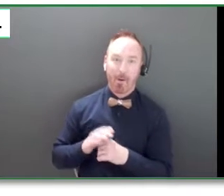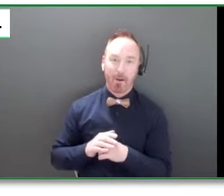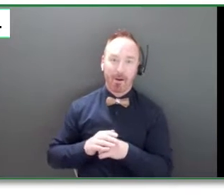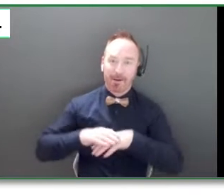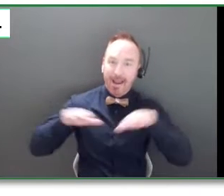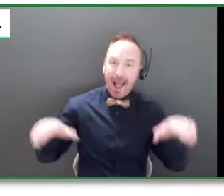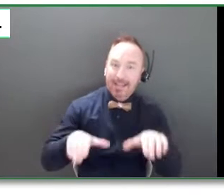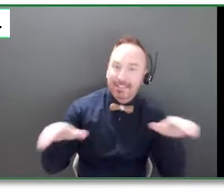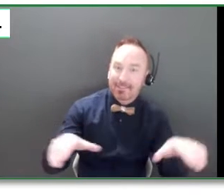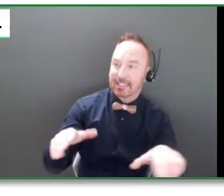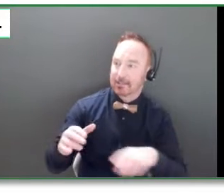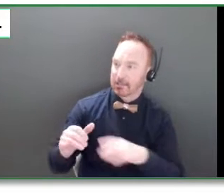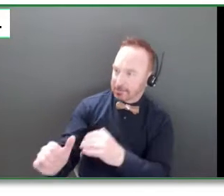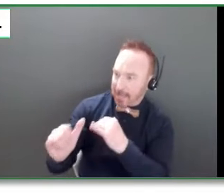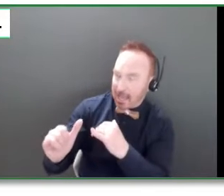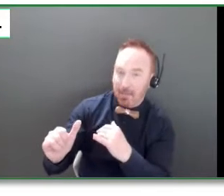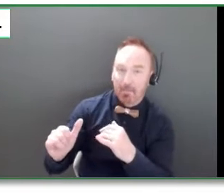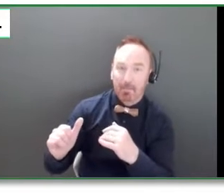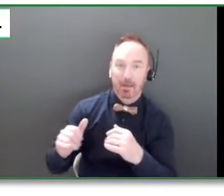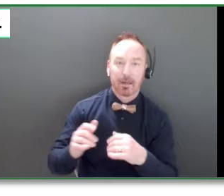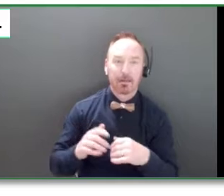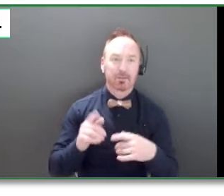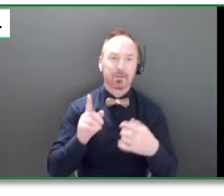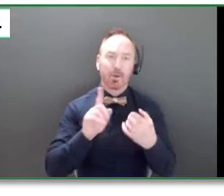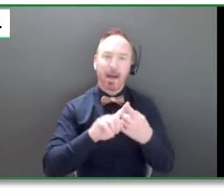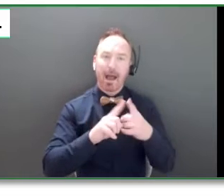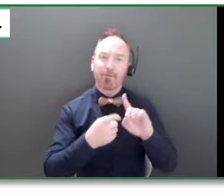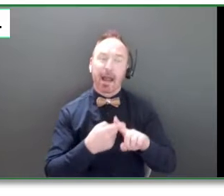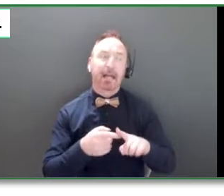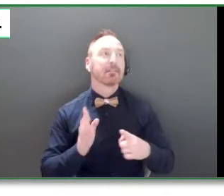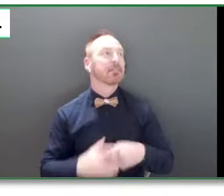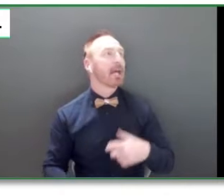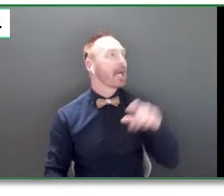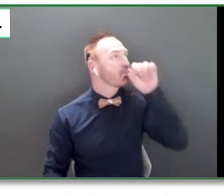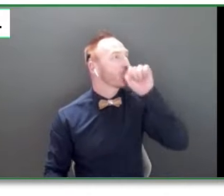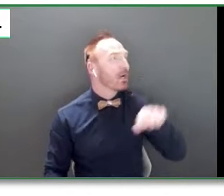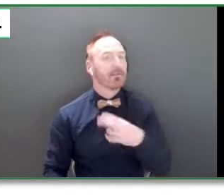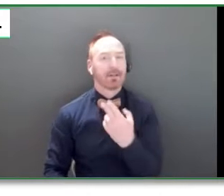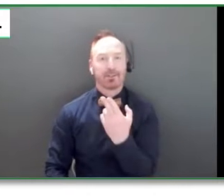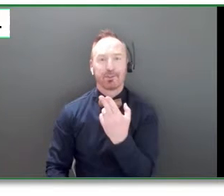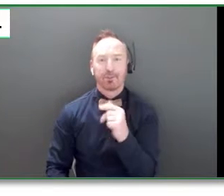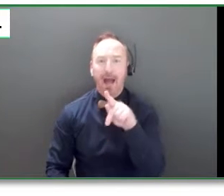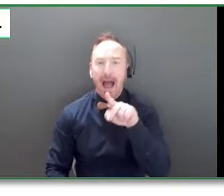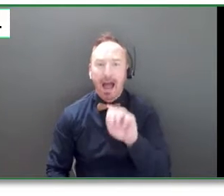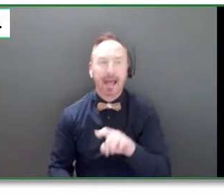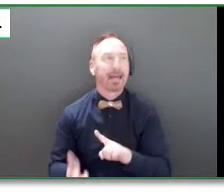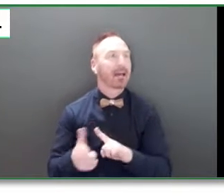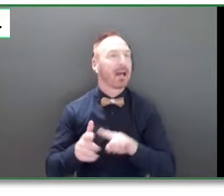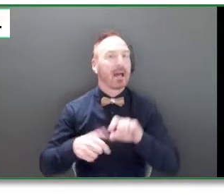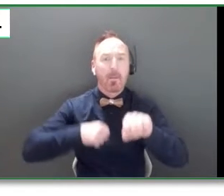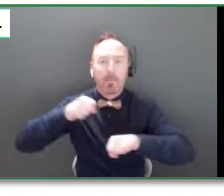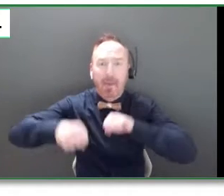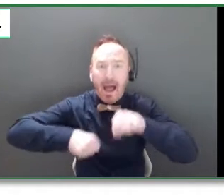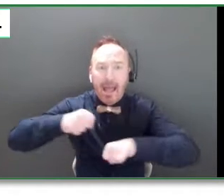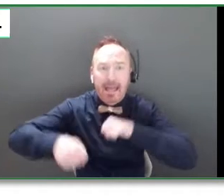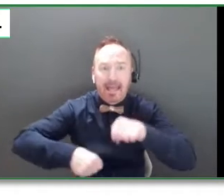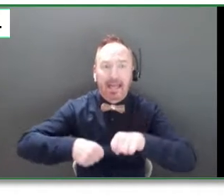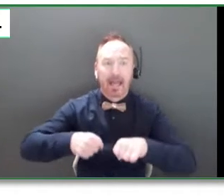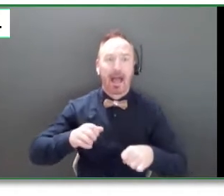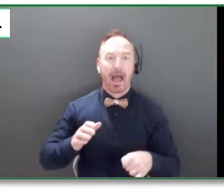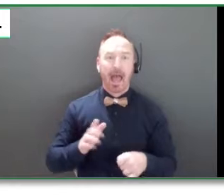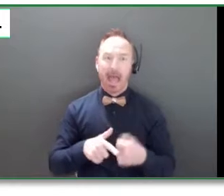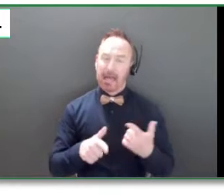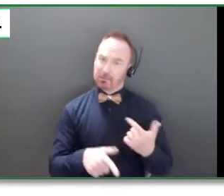So my friends like hiking, biking and recreating in the same spot as me.